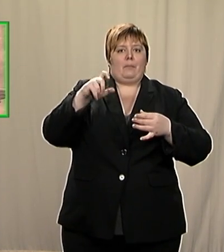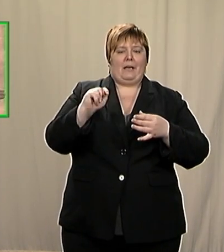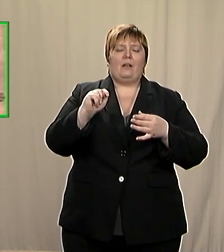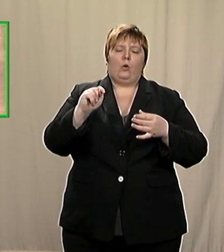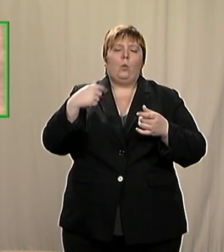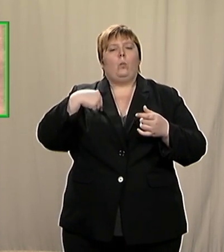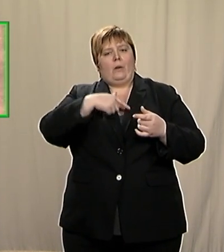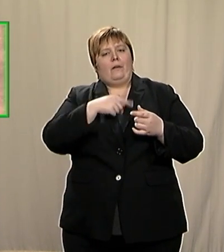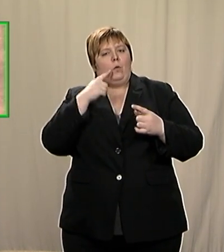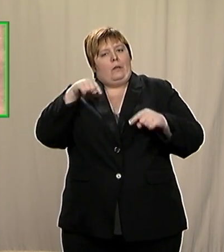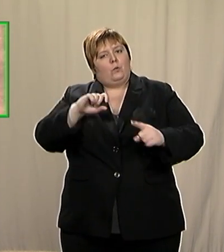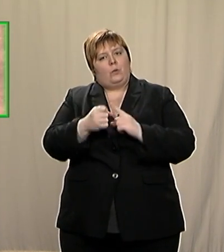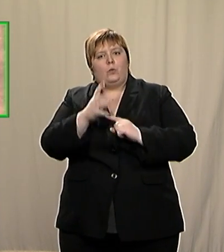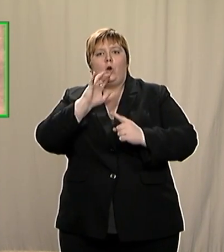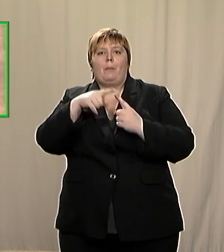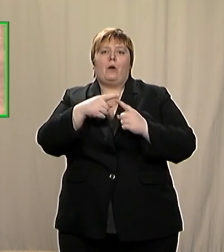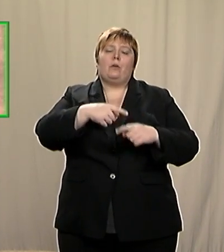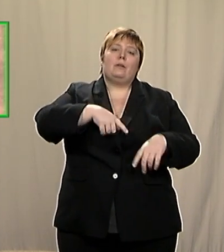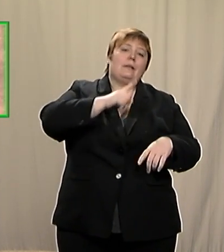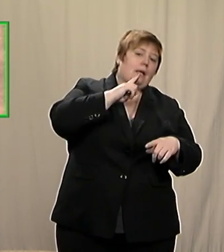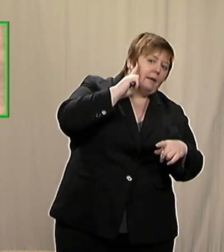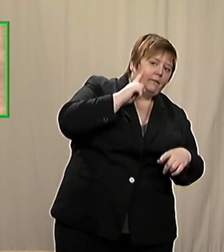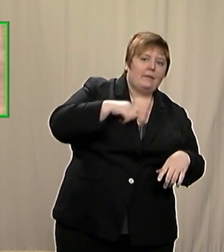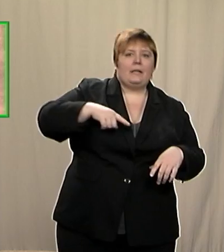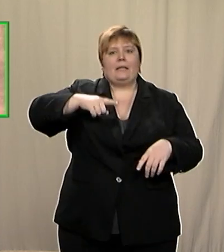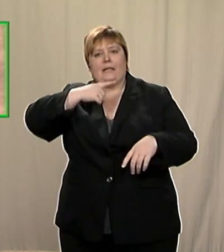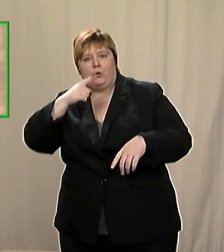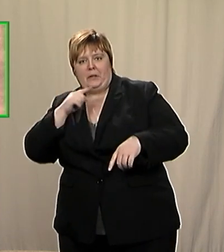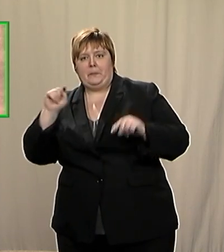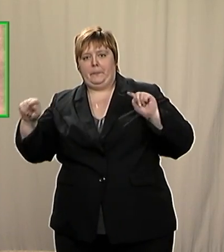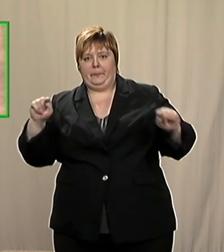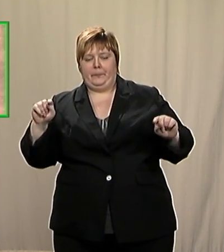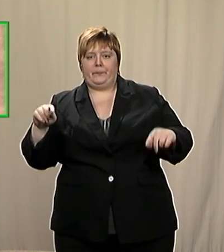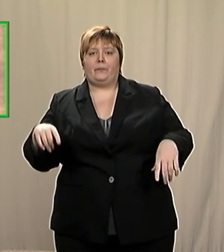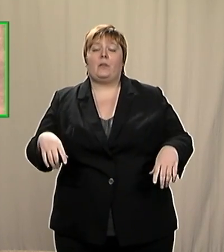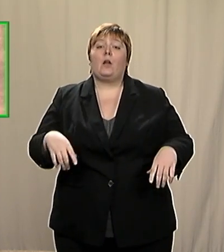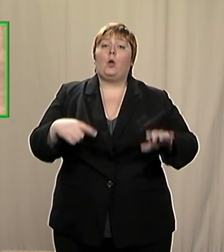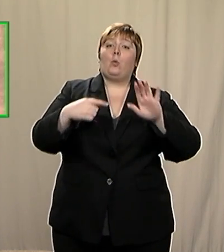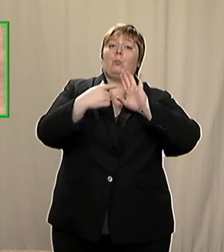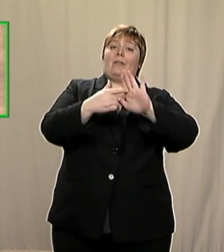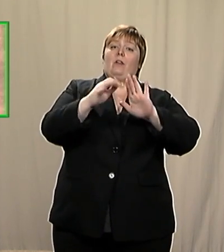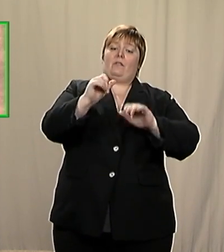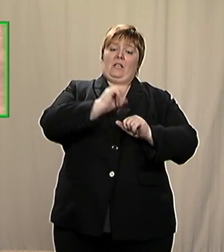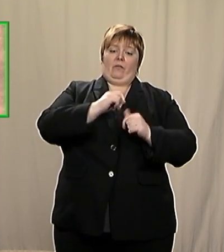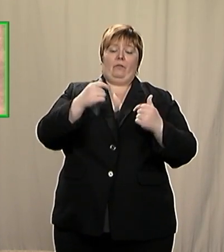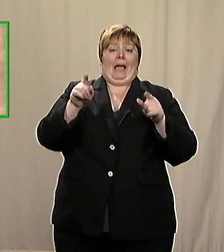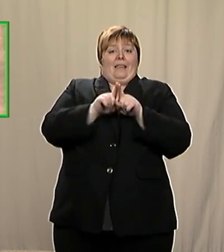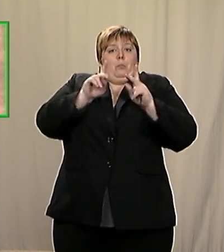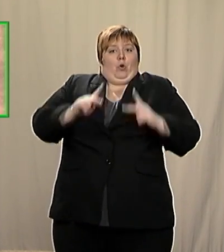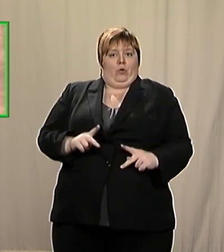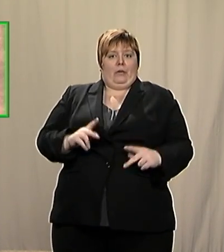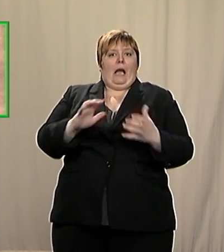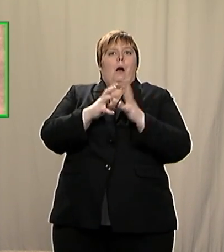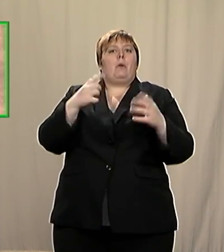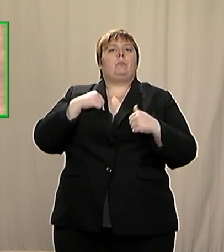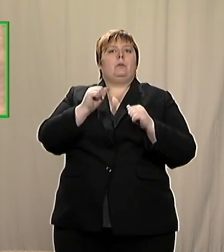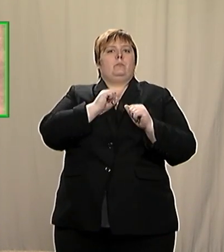a deaf person on the other. The axis of the interpreter itself, how much the interpreter is present in the interpretation.